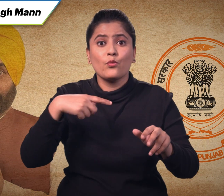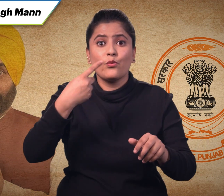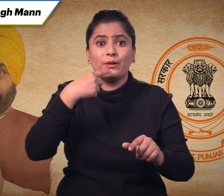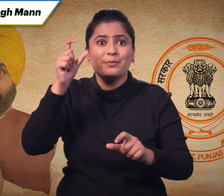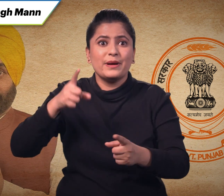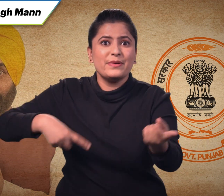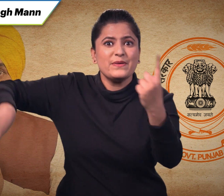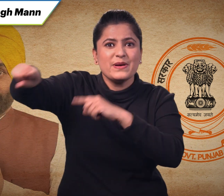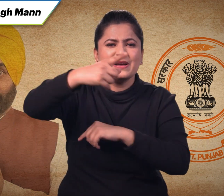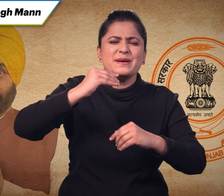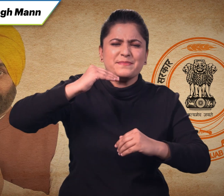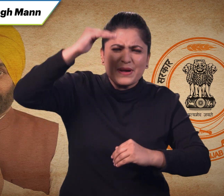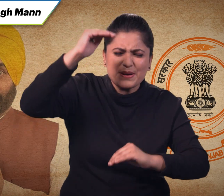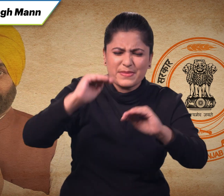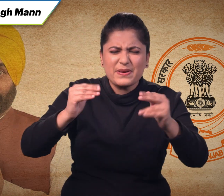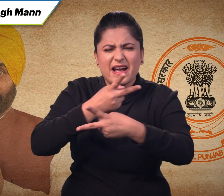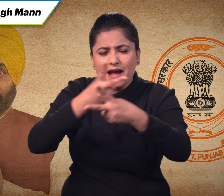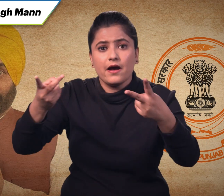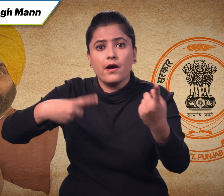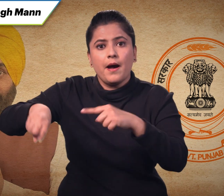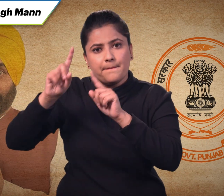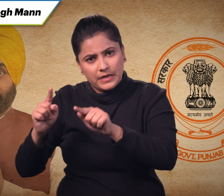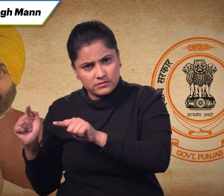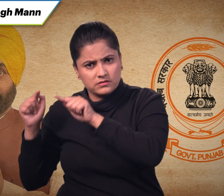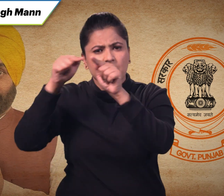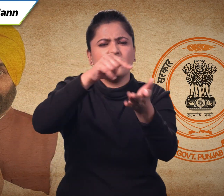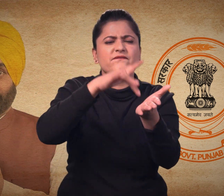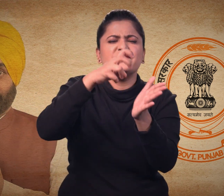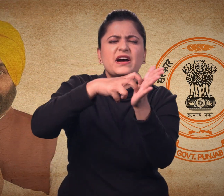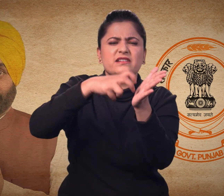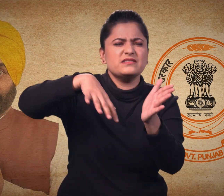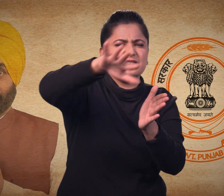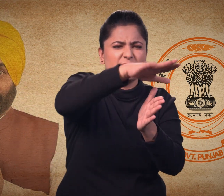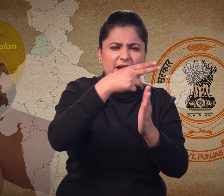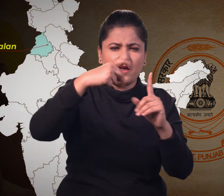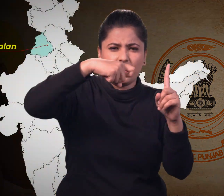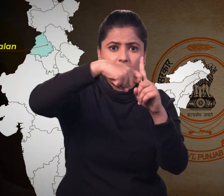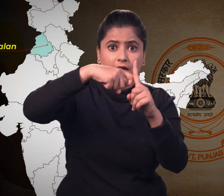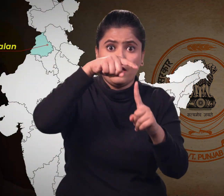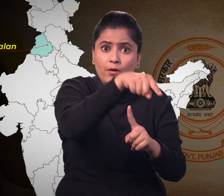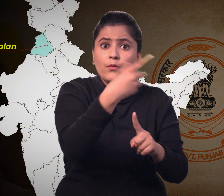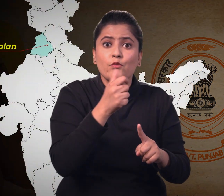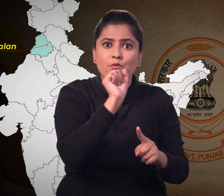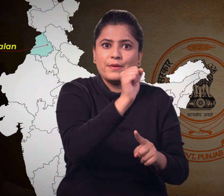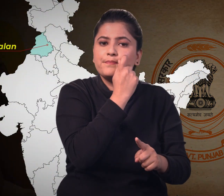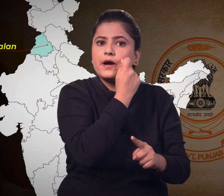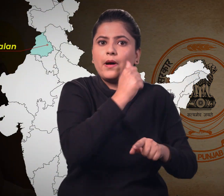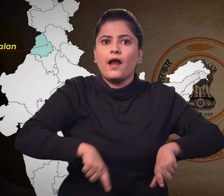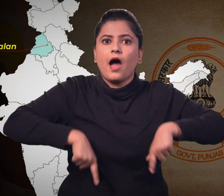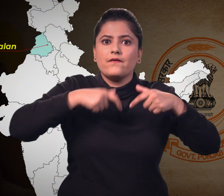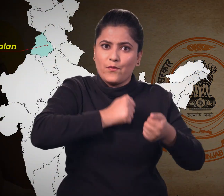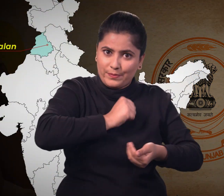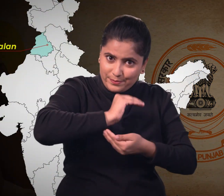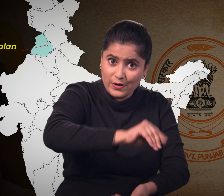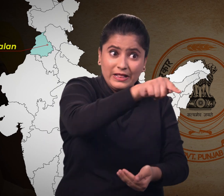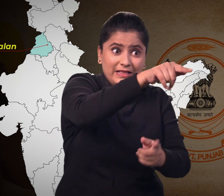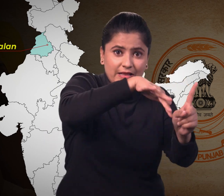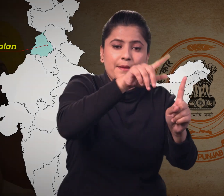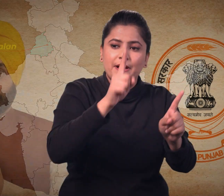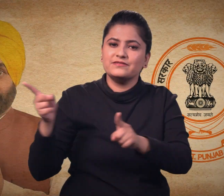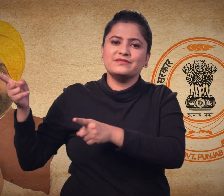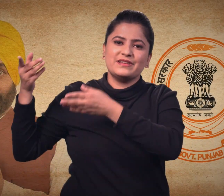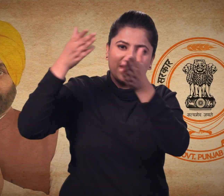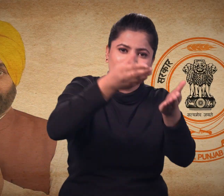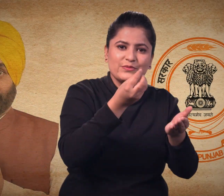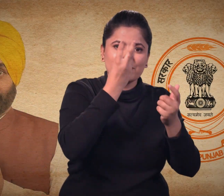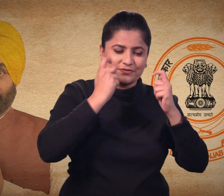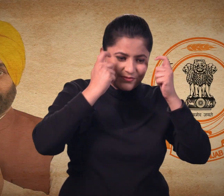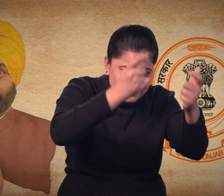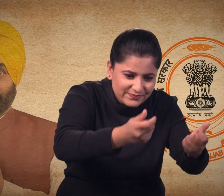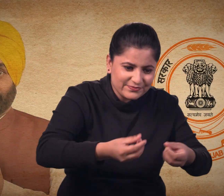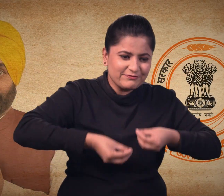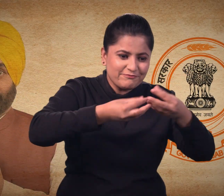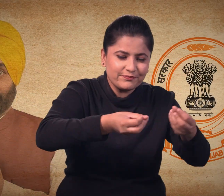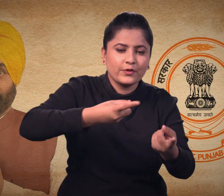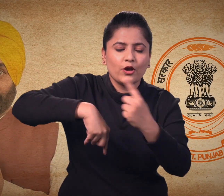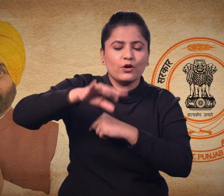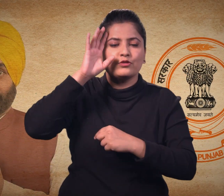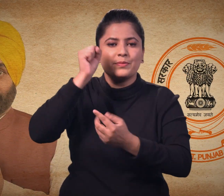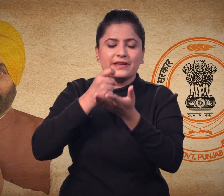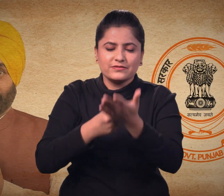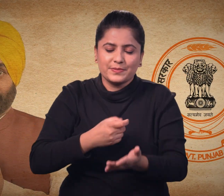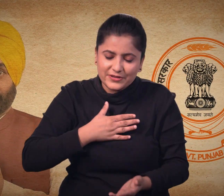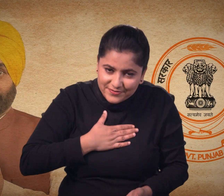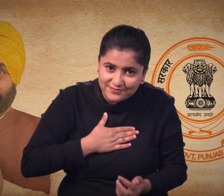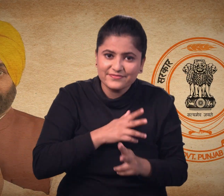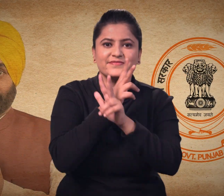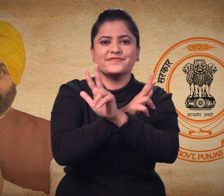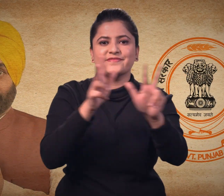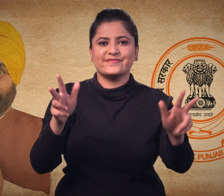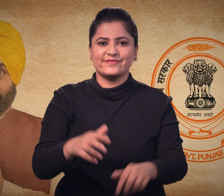on this occasion the people of Punjab, elders and children would be able to pay homage to Bhagat Singh by visiting his village Khatkar Kalan.